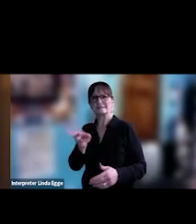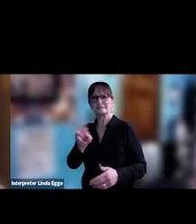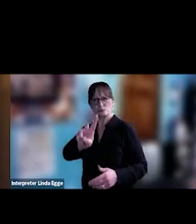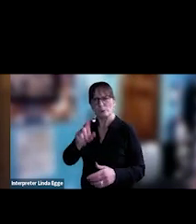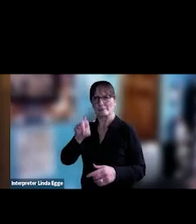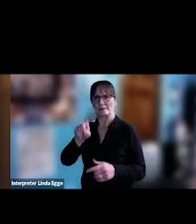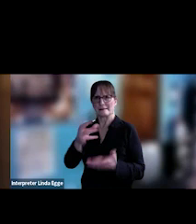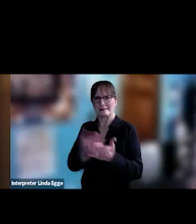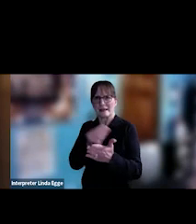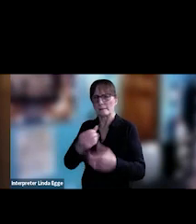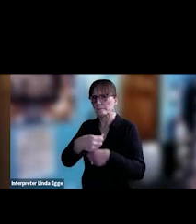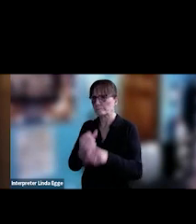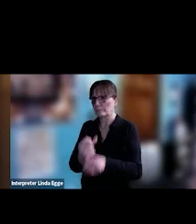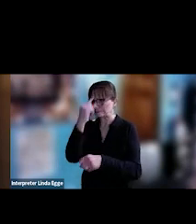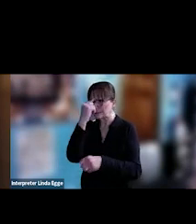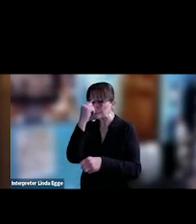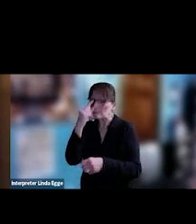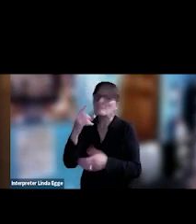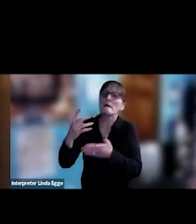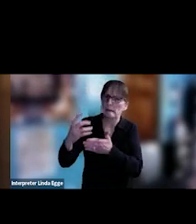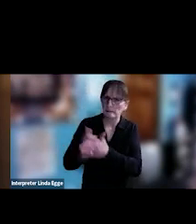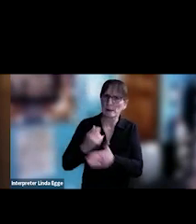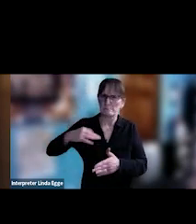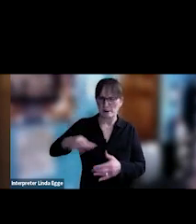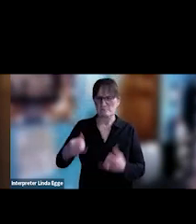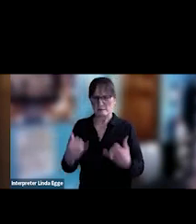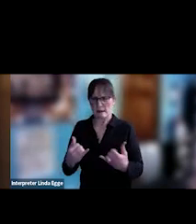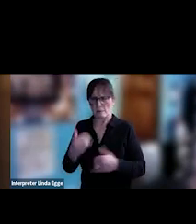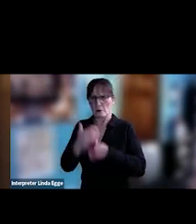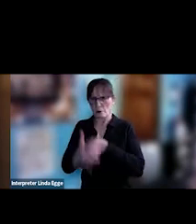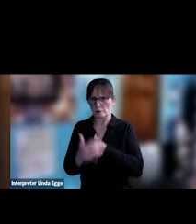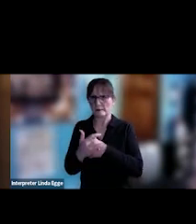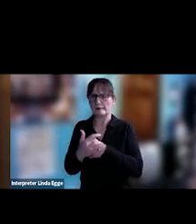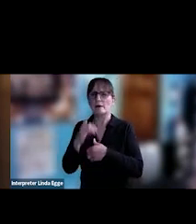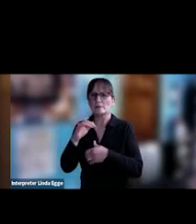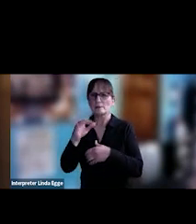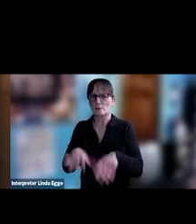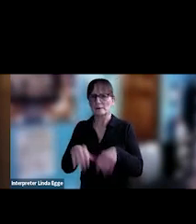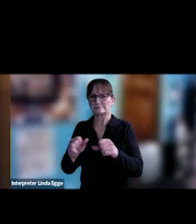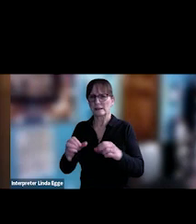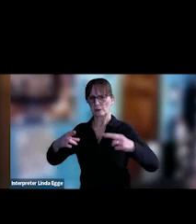it makes sense for them to claim their benefits early, they wanna take retirement benefits early.